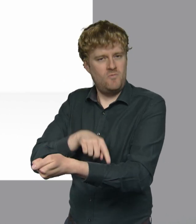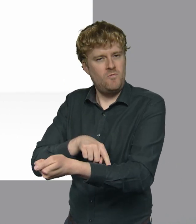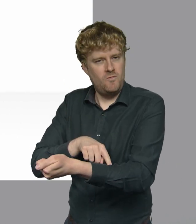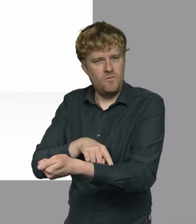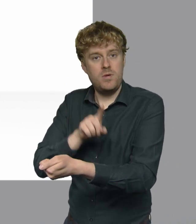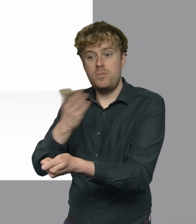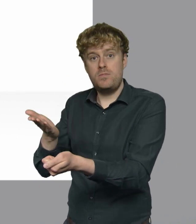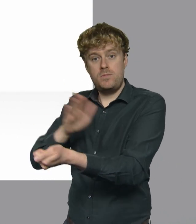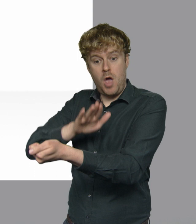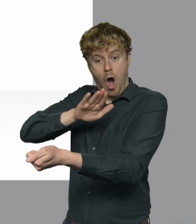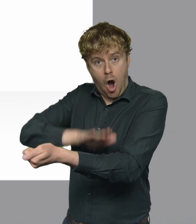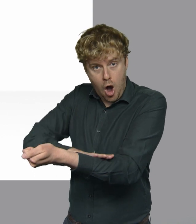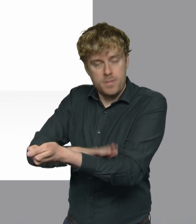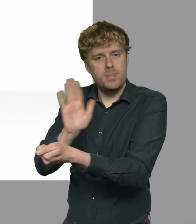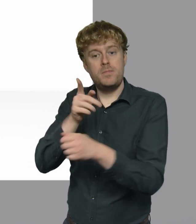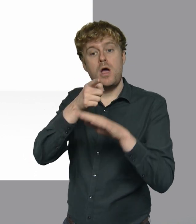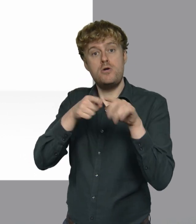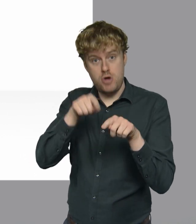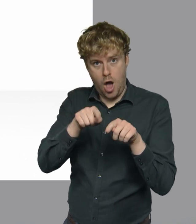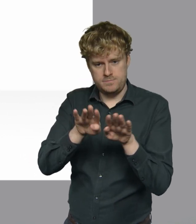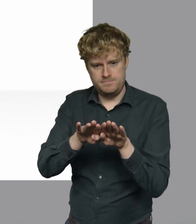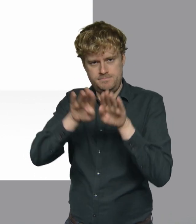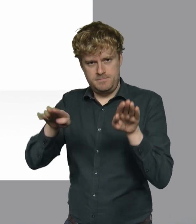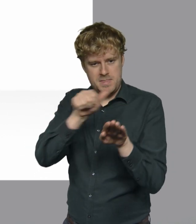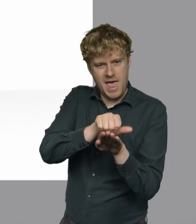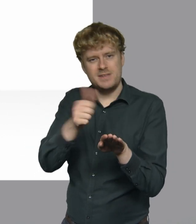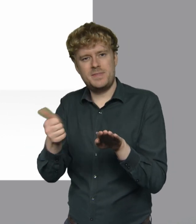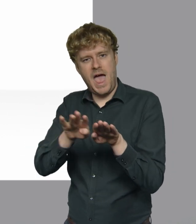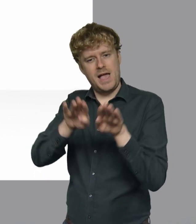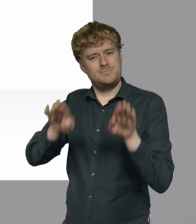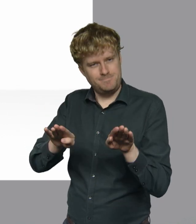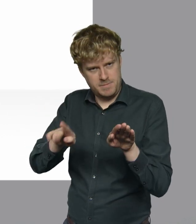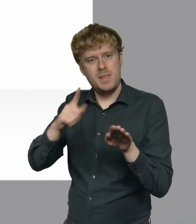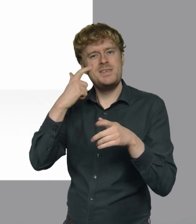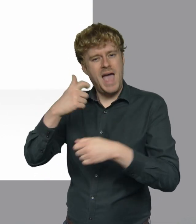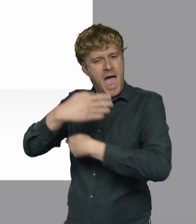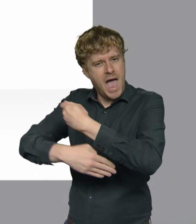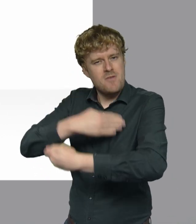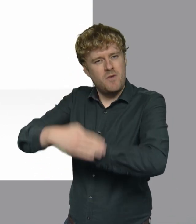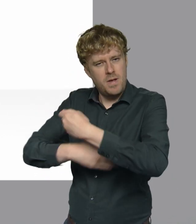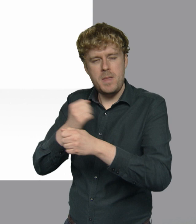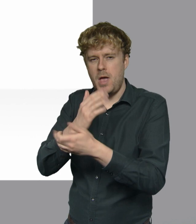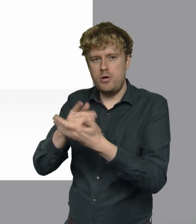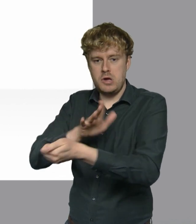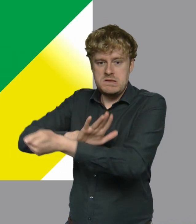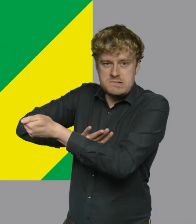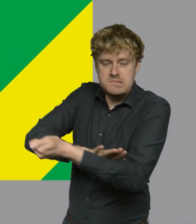put a pad either side of the object and bandage carefully over the pads without pushing the object into the wound any further.